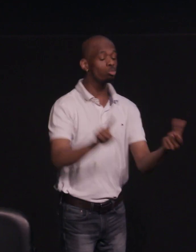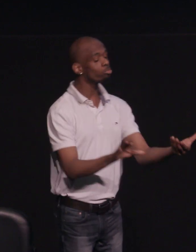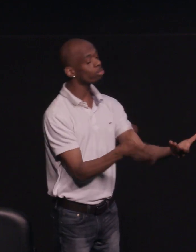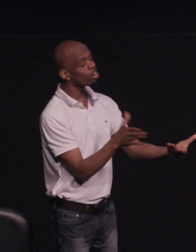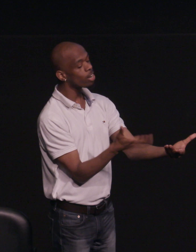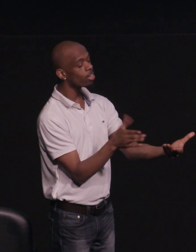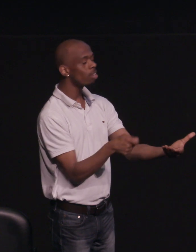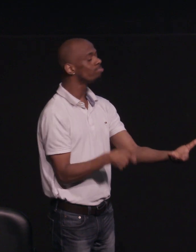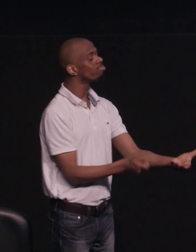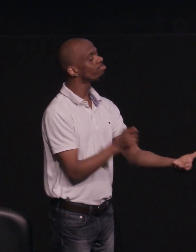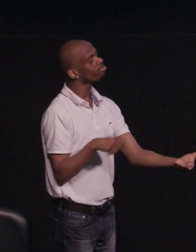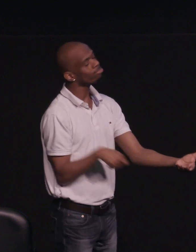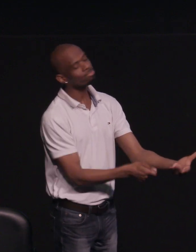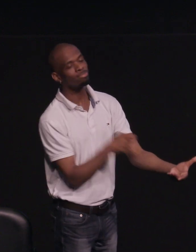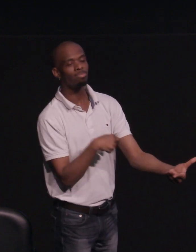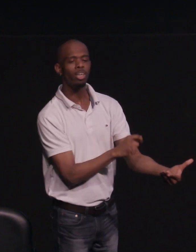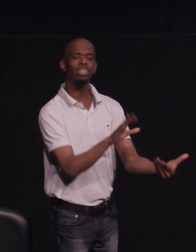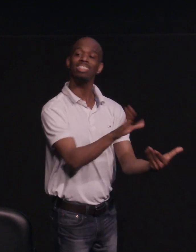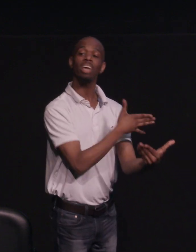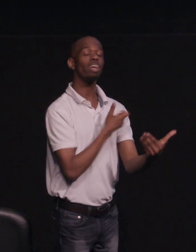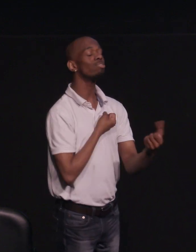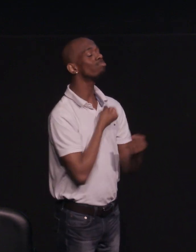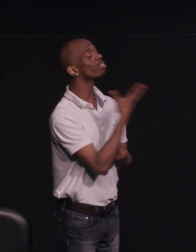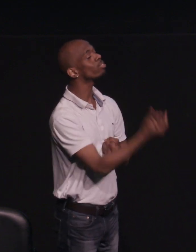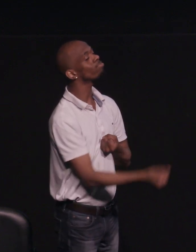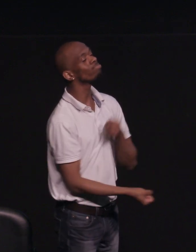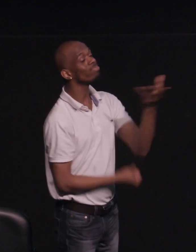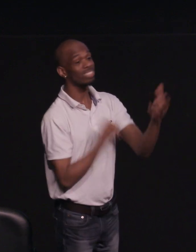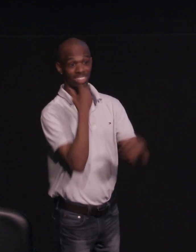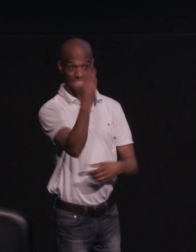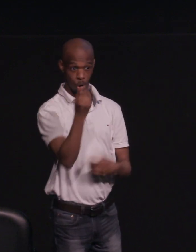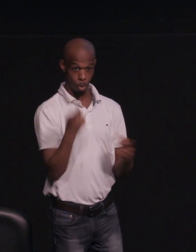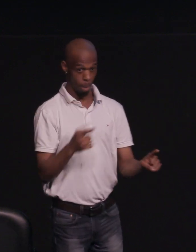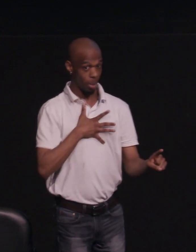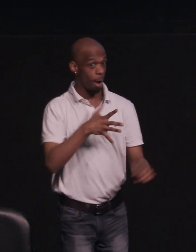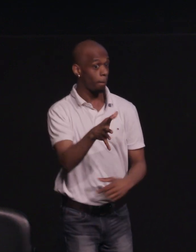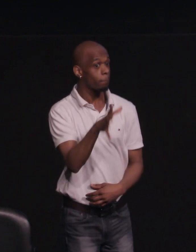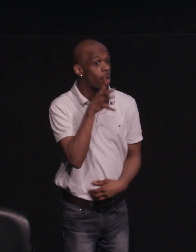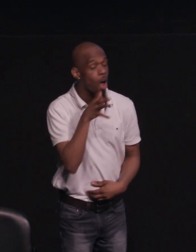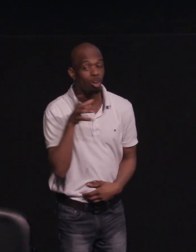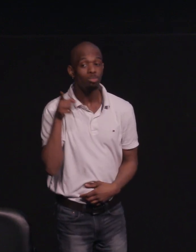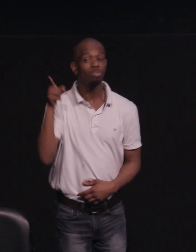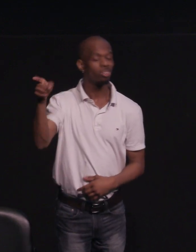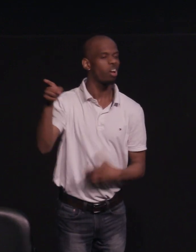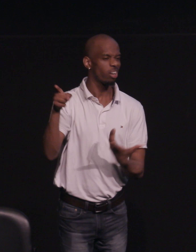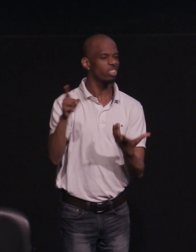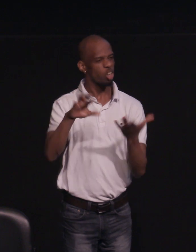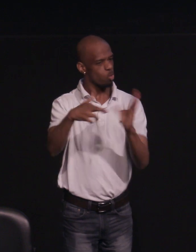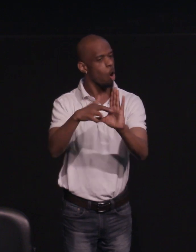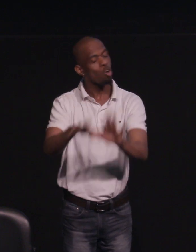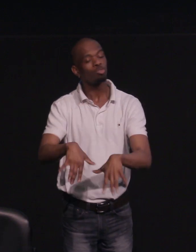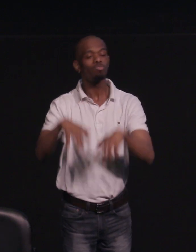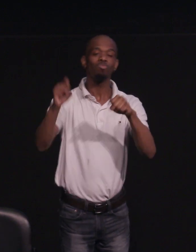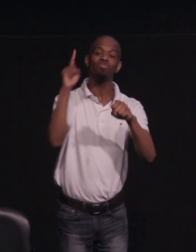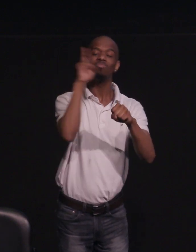I flew to Alabama and recorded my mom in the kitchen when she was cooking and then gave it to J. G. and we incorporated that into the song.